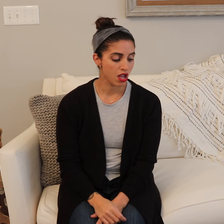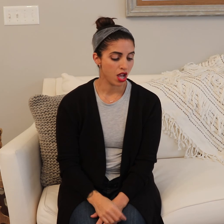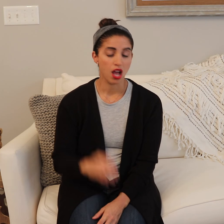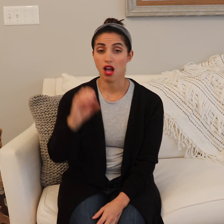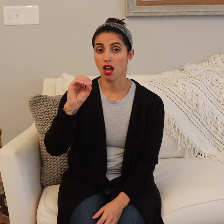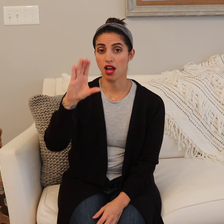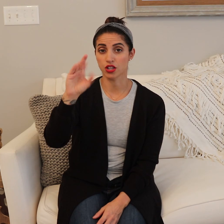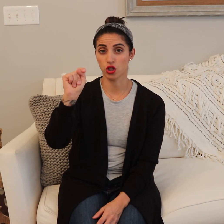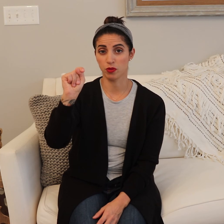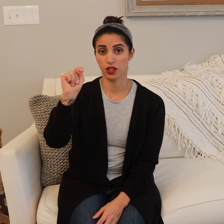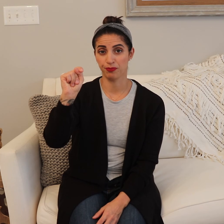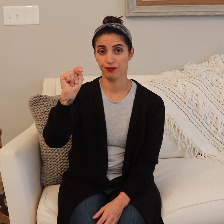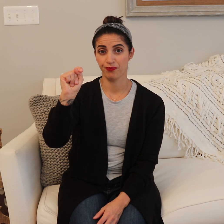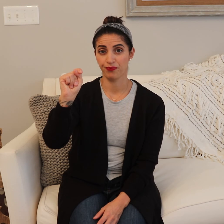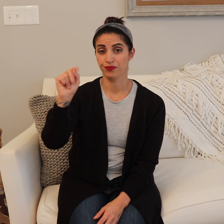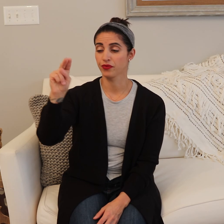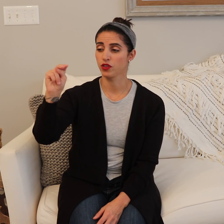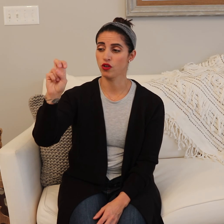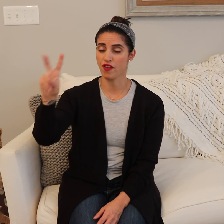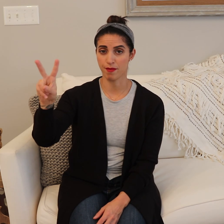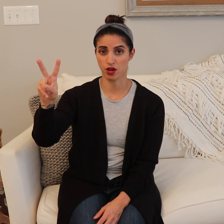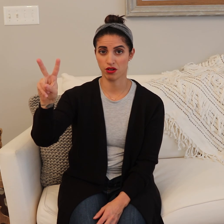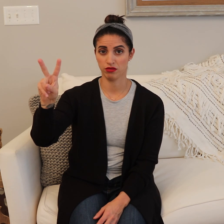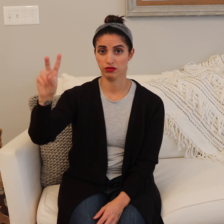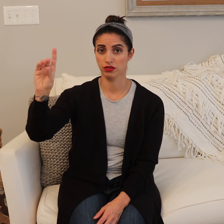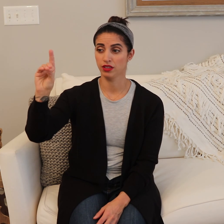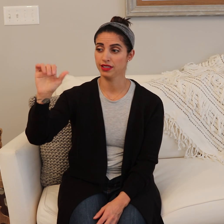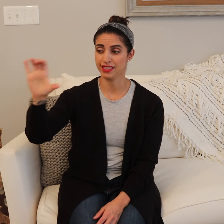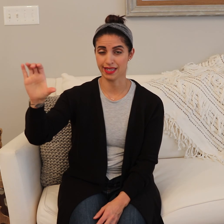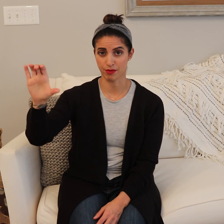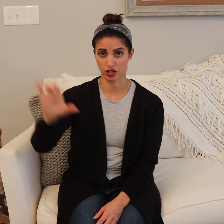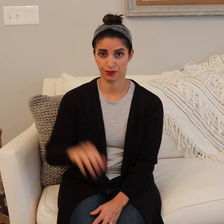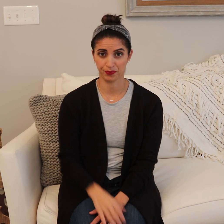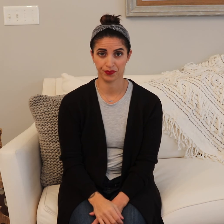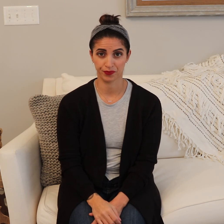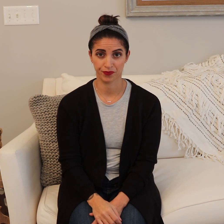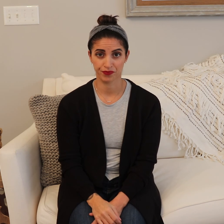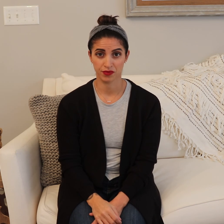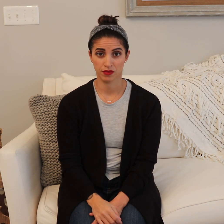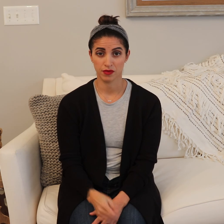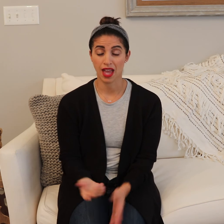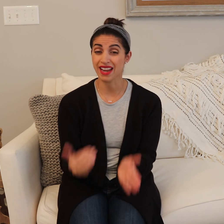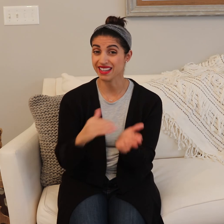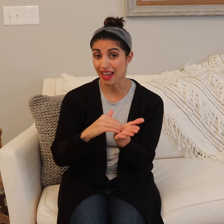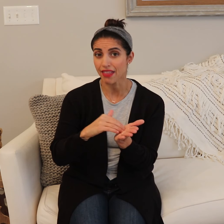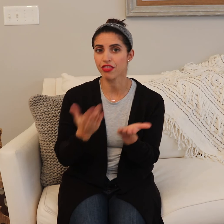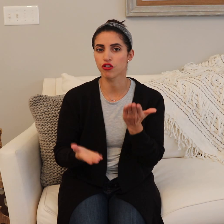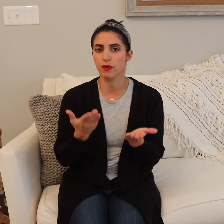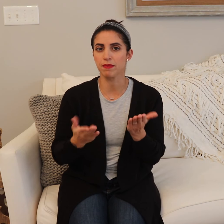October November December And, again, there might